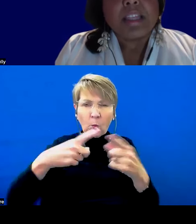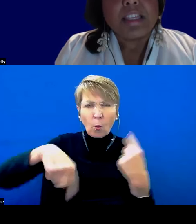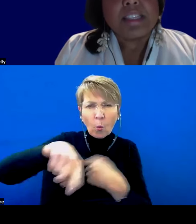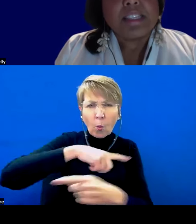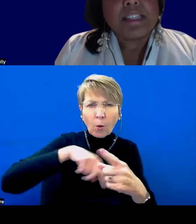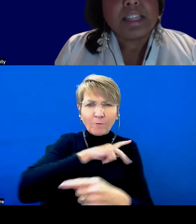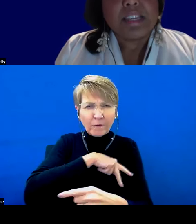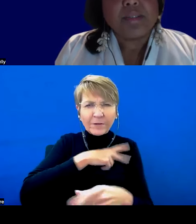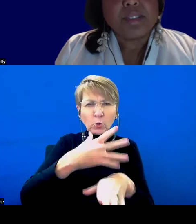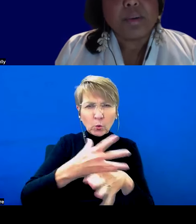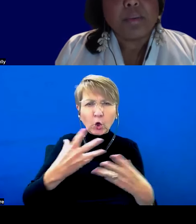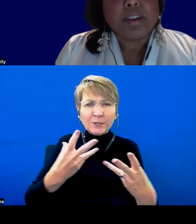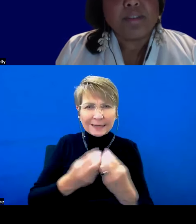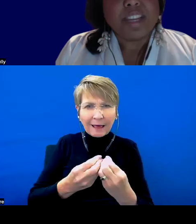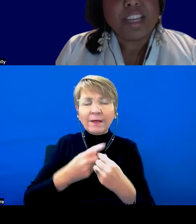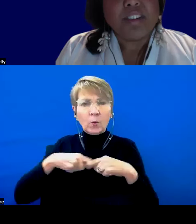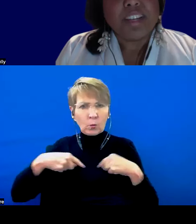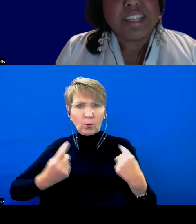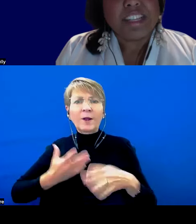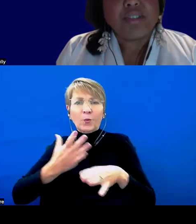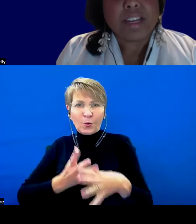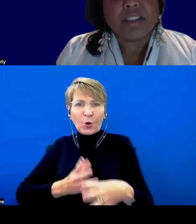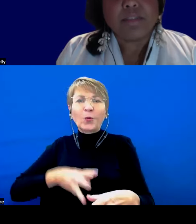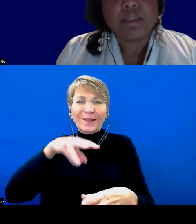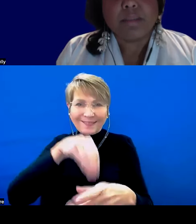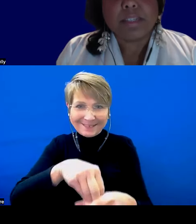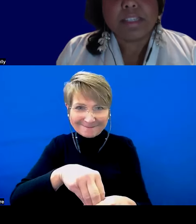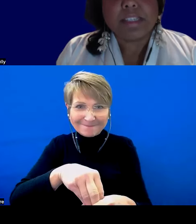There's also a wonderful increasing trend of orthoptist